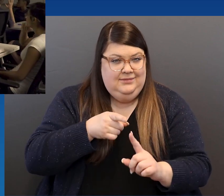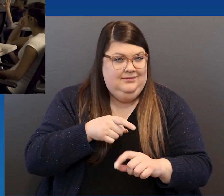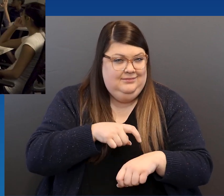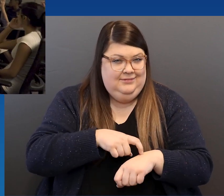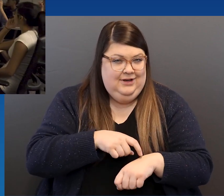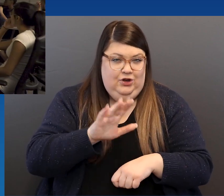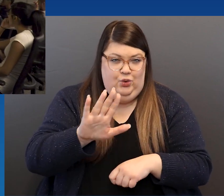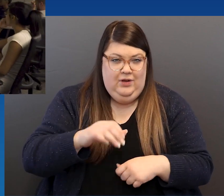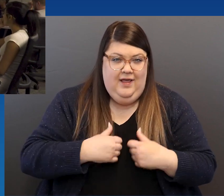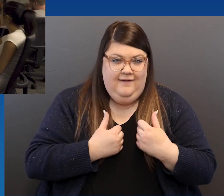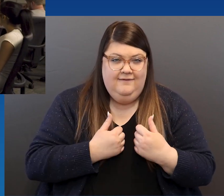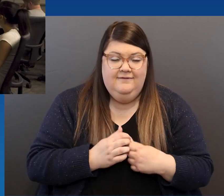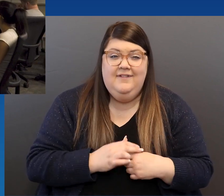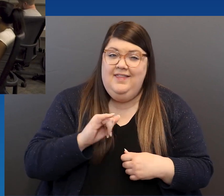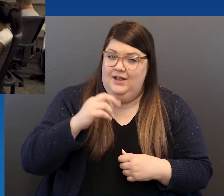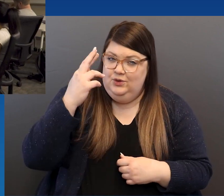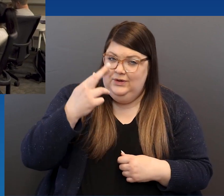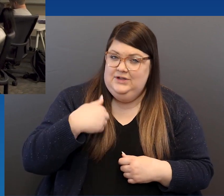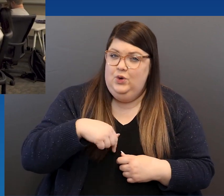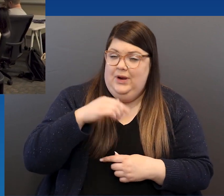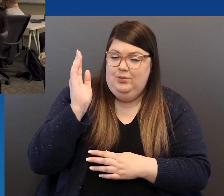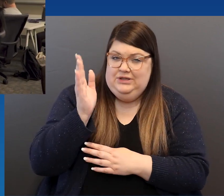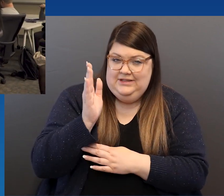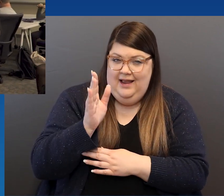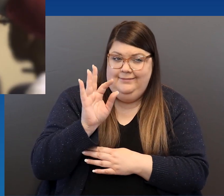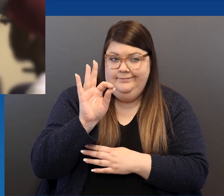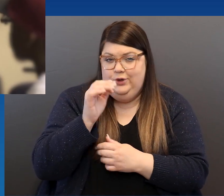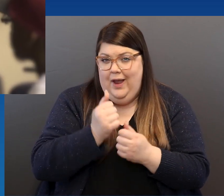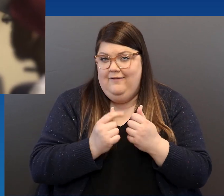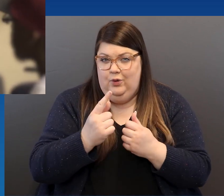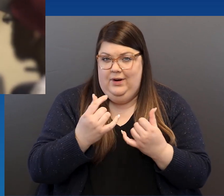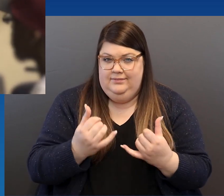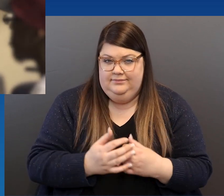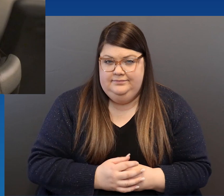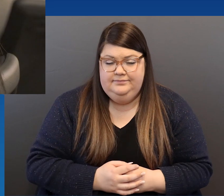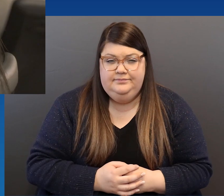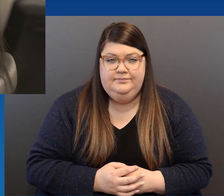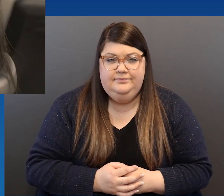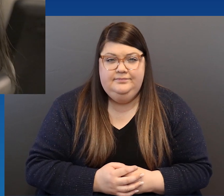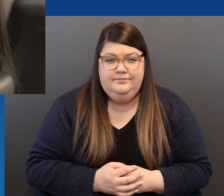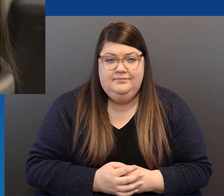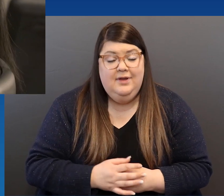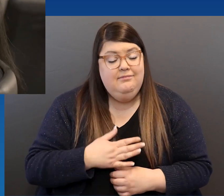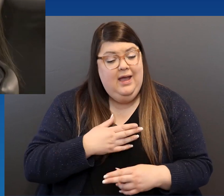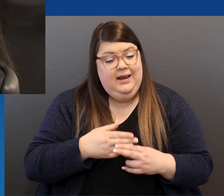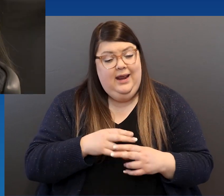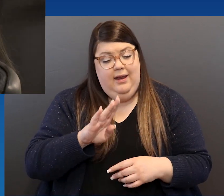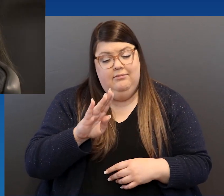And, this is why we present to anybody and everybody. My name is Bobbi Sudberry.